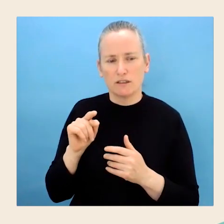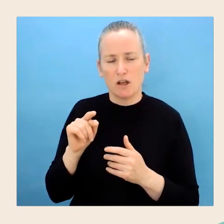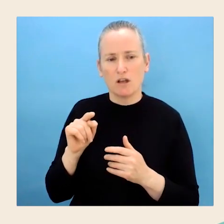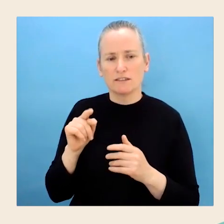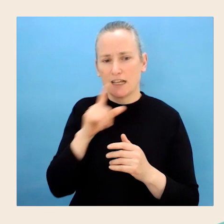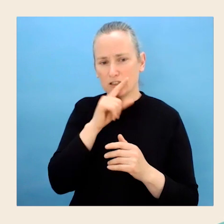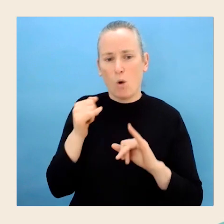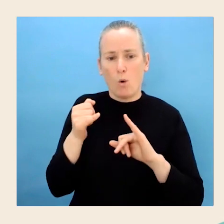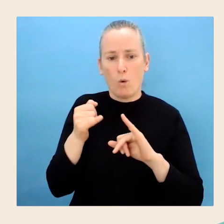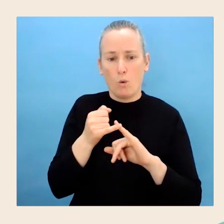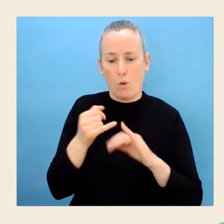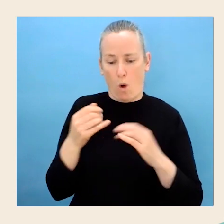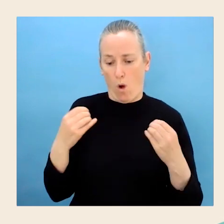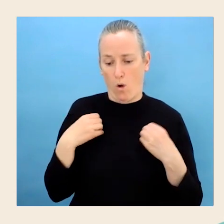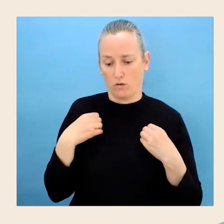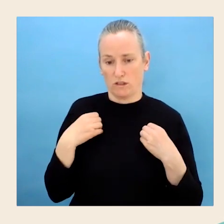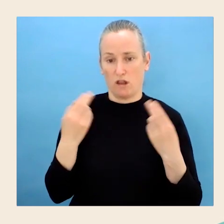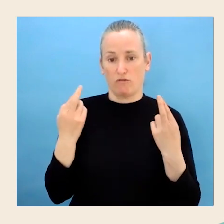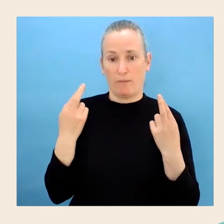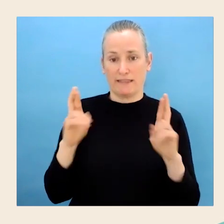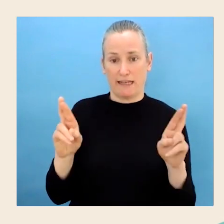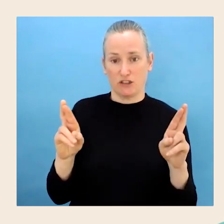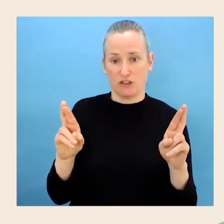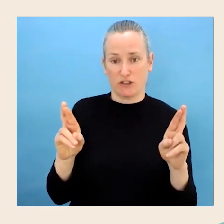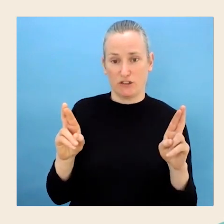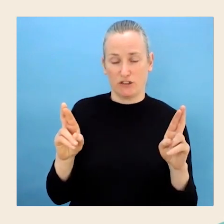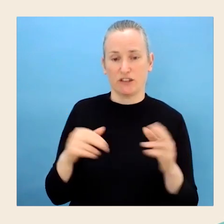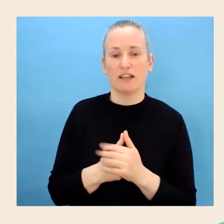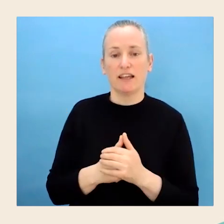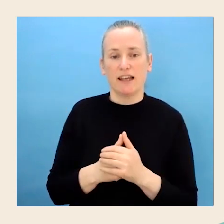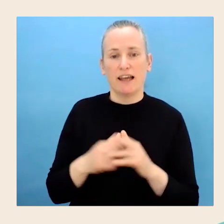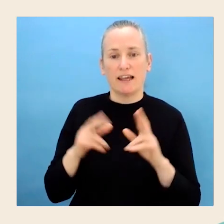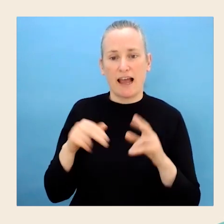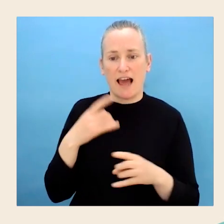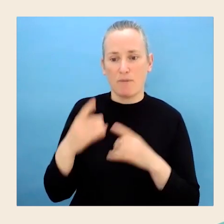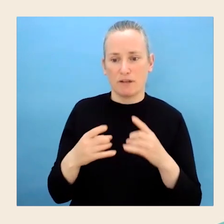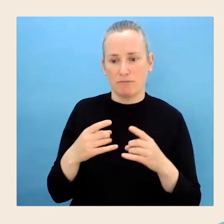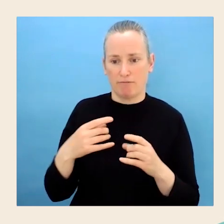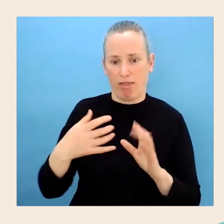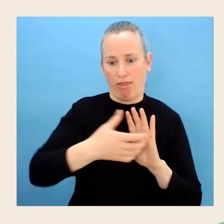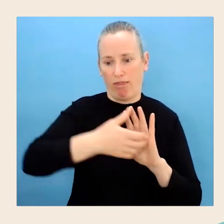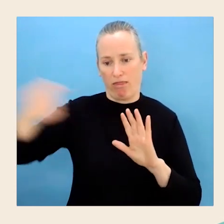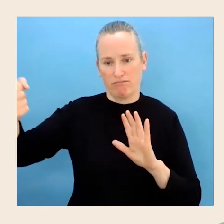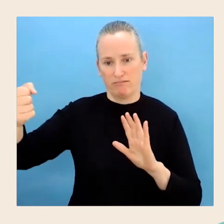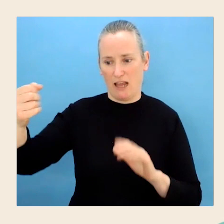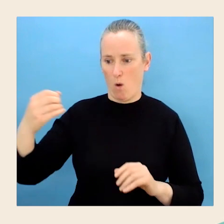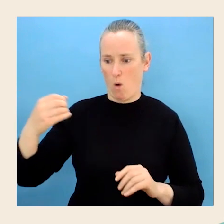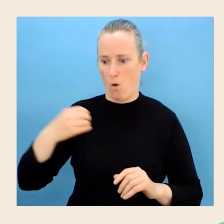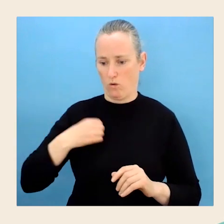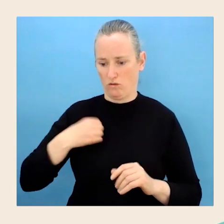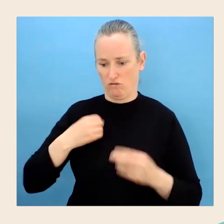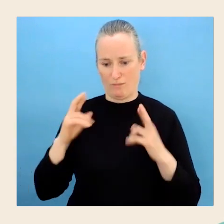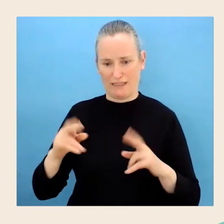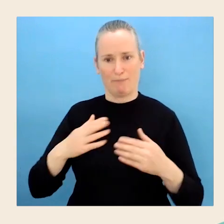And you can get to a point where somebody else then owns the representation of you, a disabled person, or any intersection between.